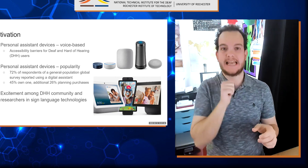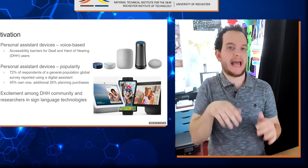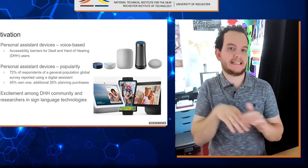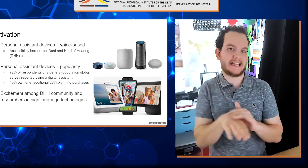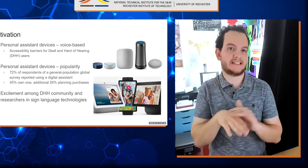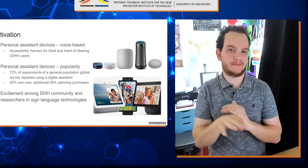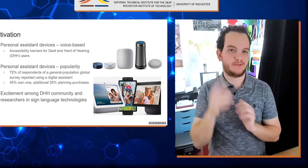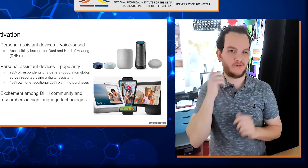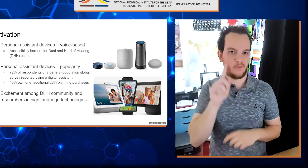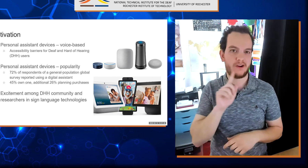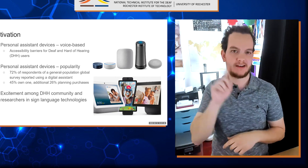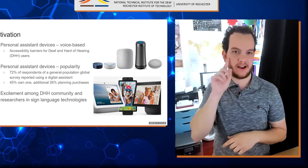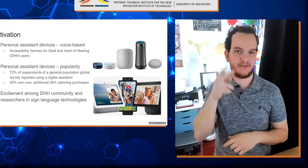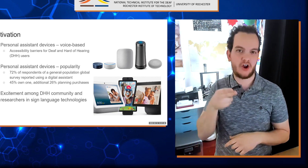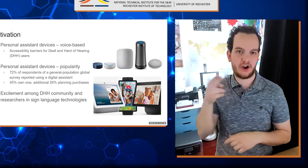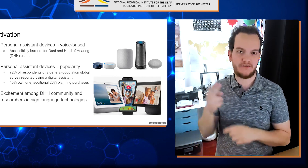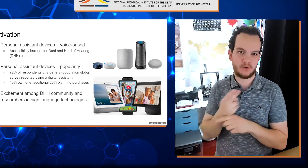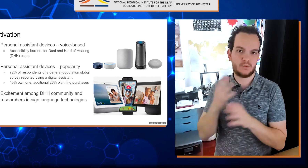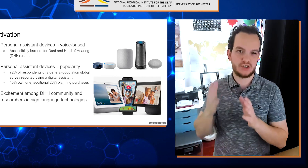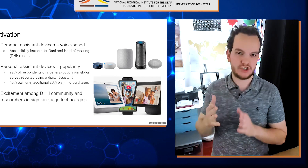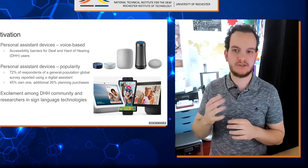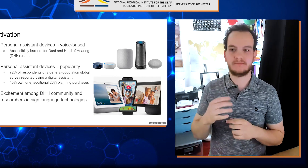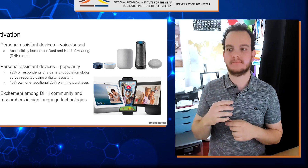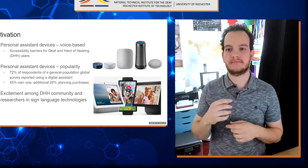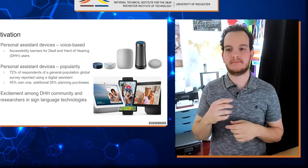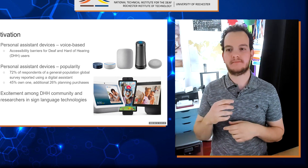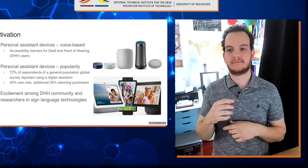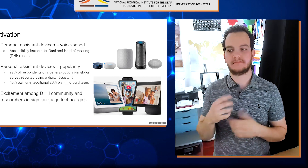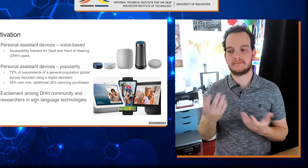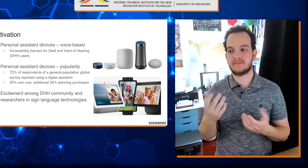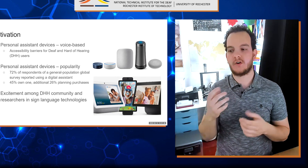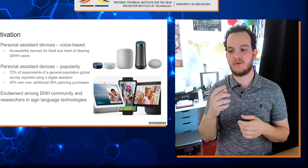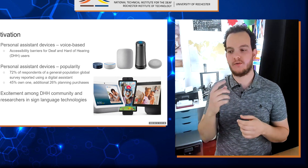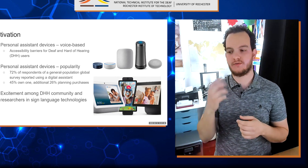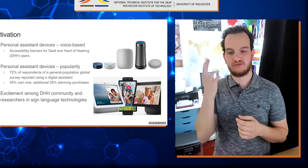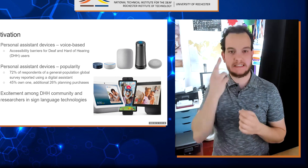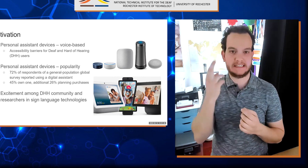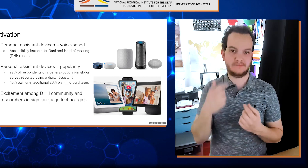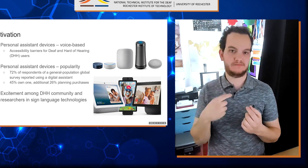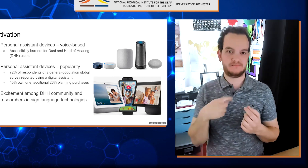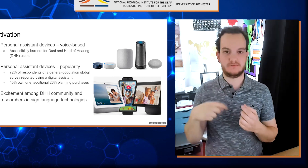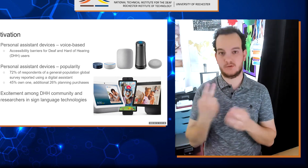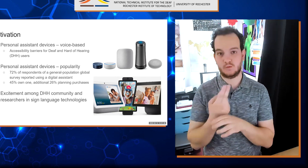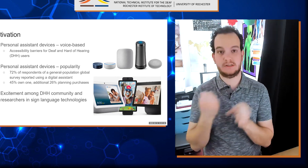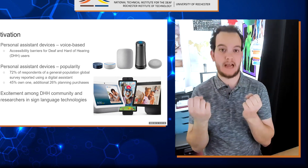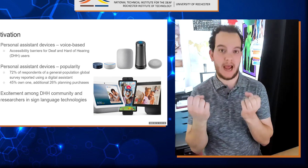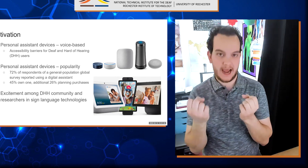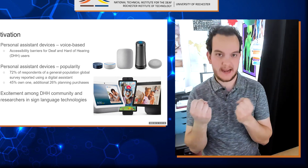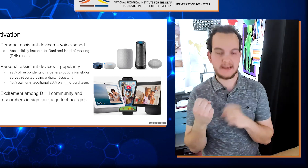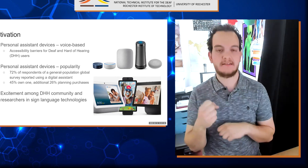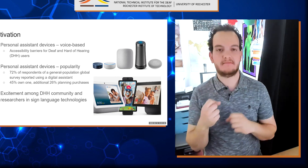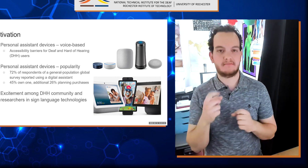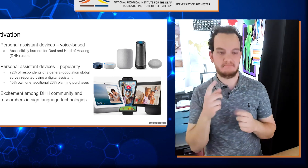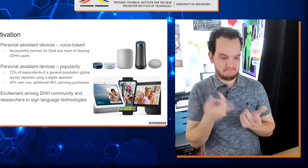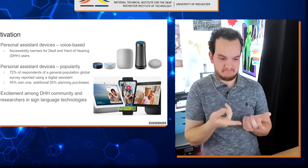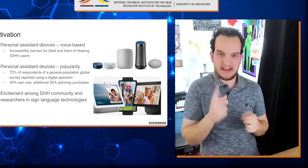or what the weather is tomorrow, for example, and they are very inaccessible to Deaf and hard-of-hearing individuals